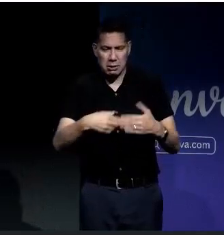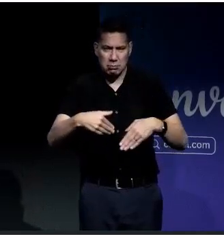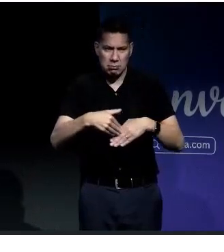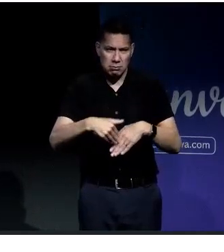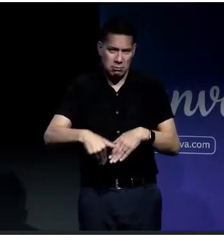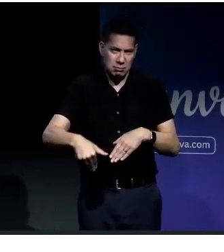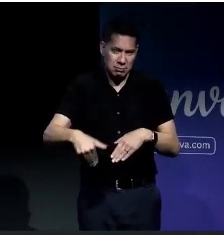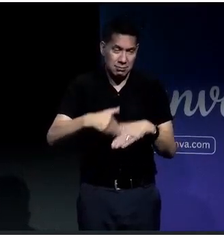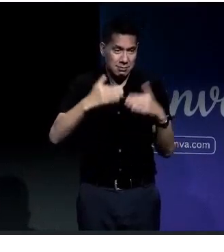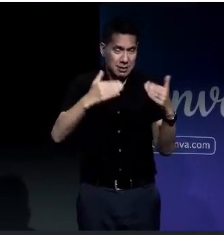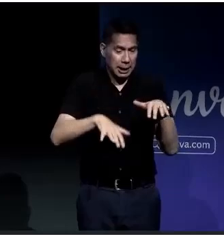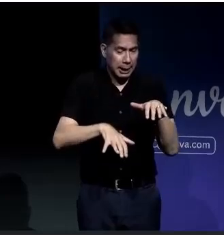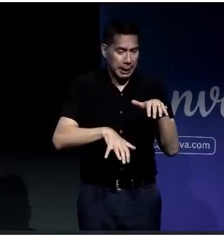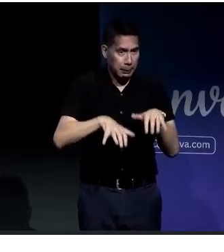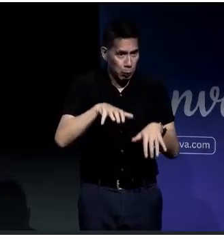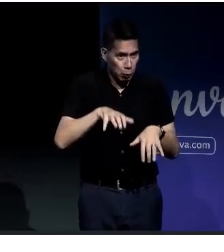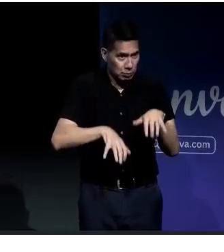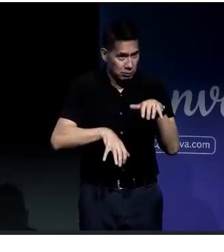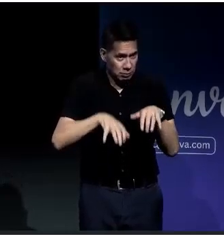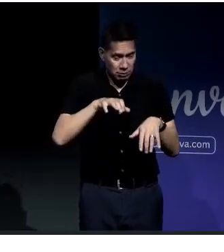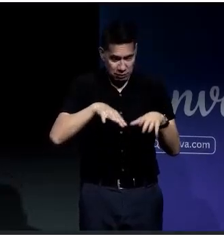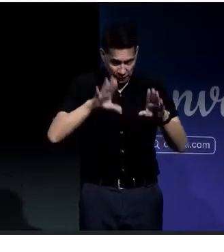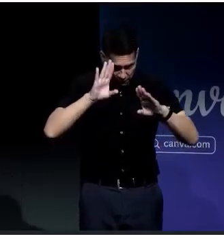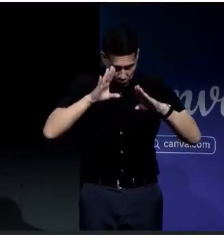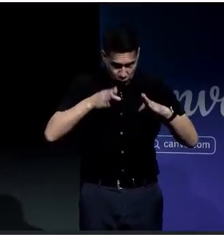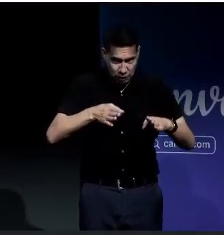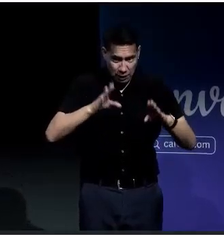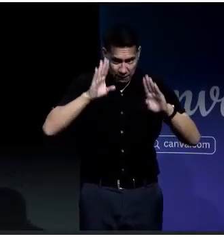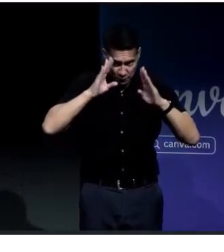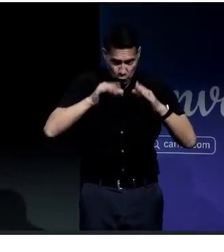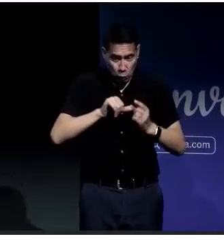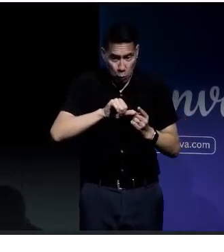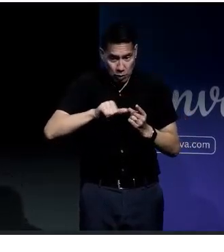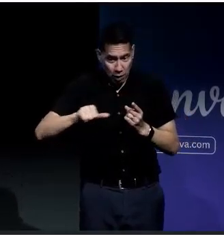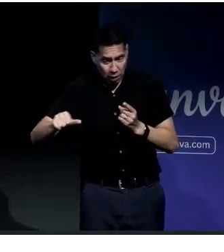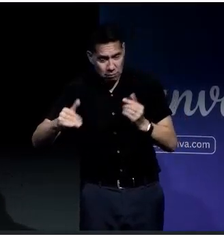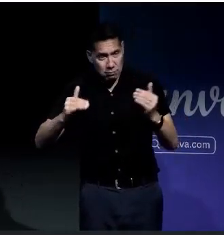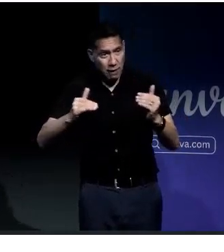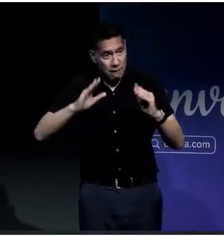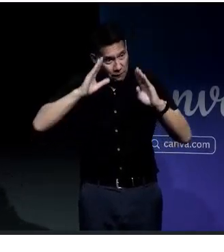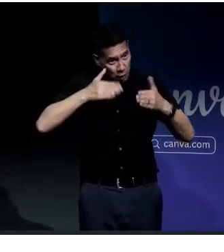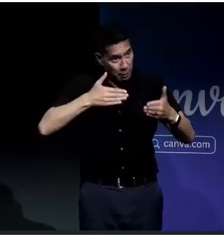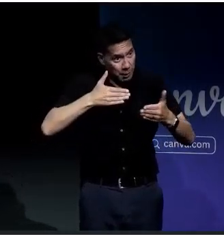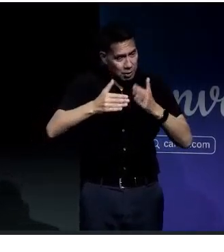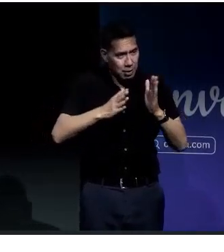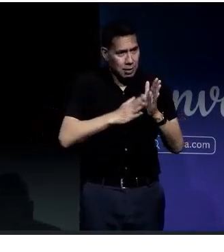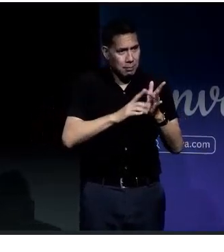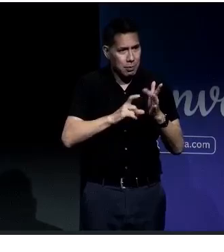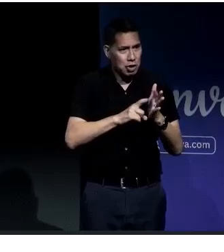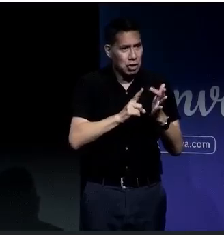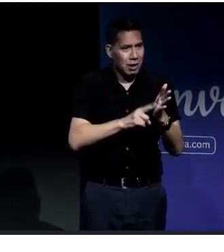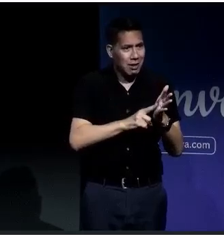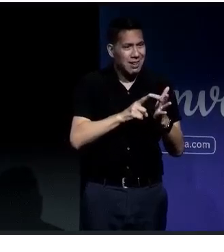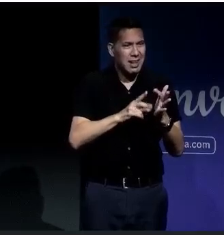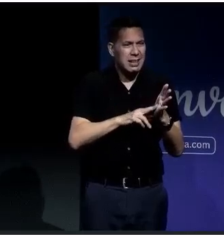Keyboard functionality, focus, focus order, focus management, uh, that Michelle and Nick looked at a bit earlier with their app.